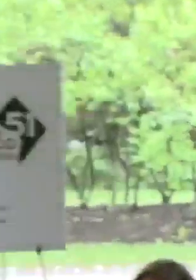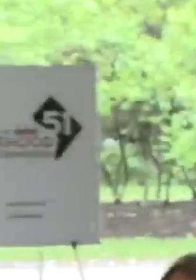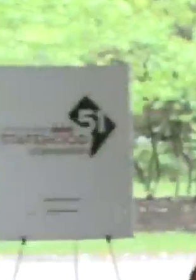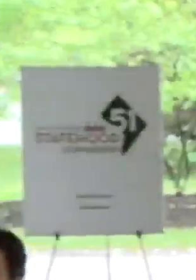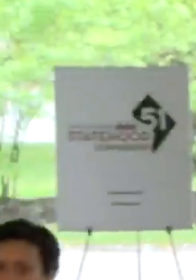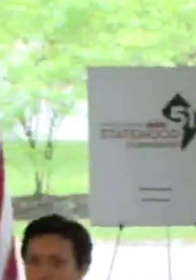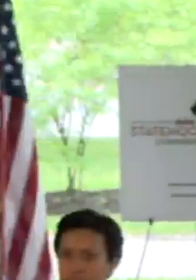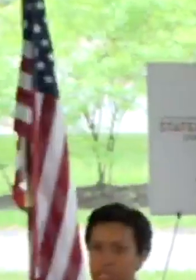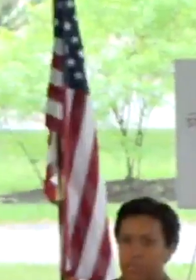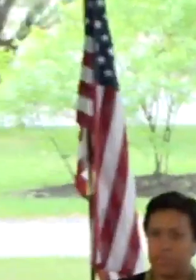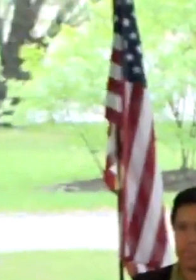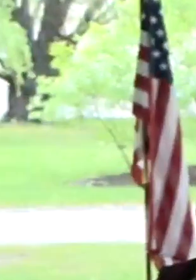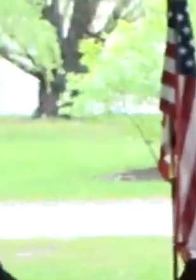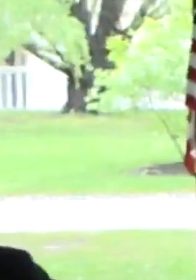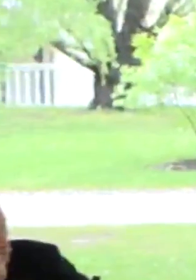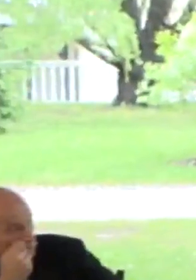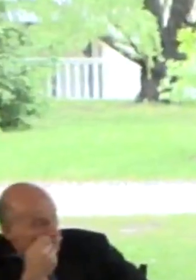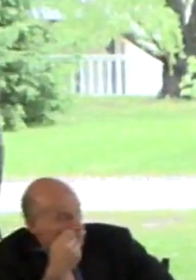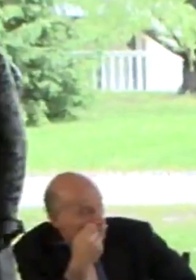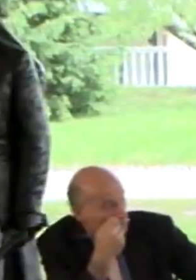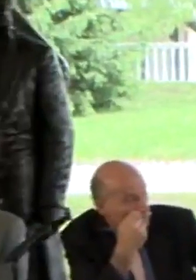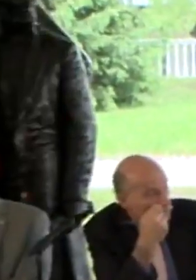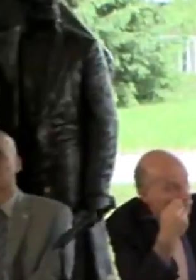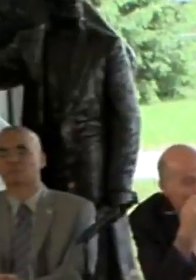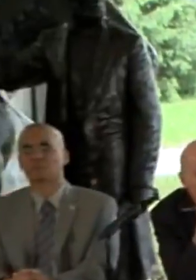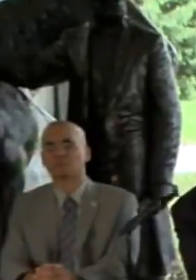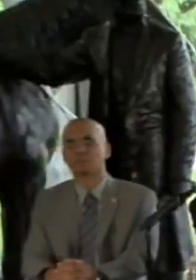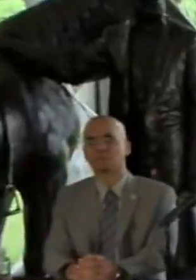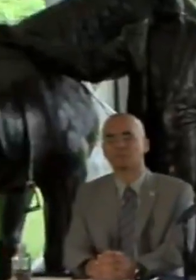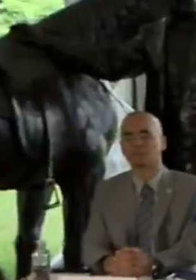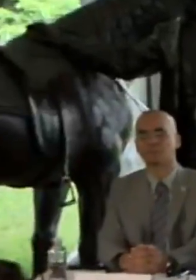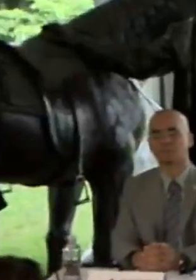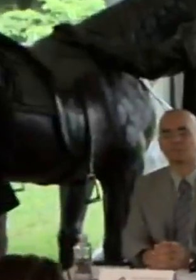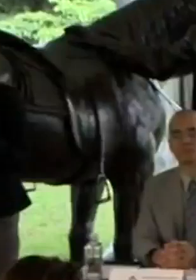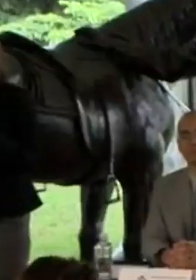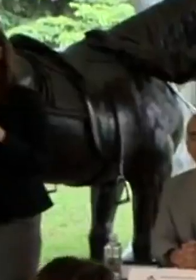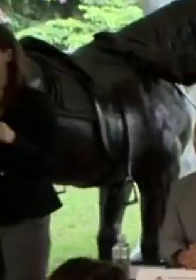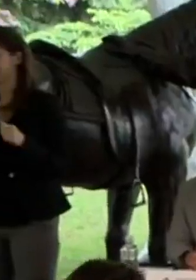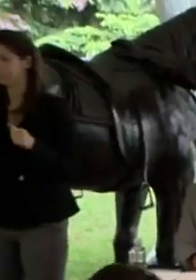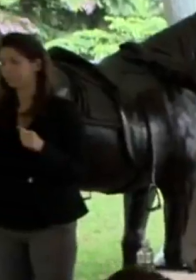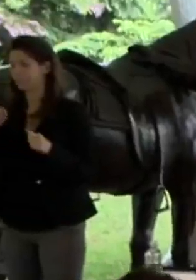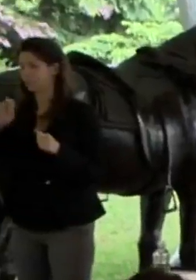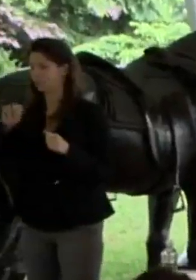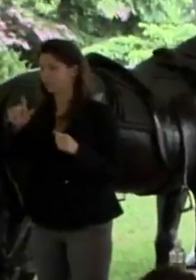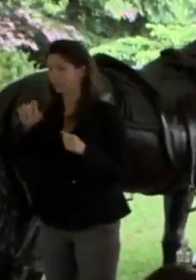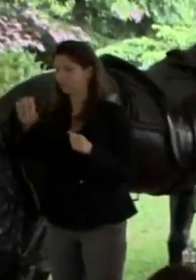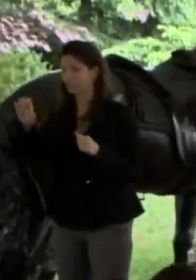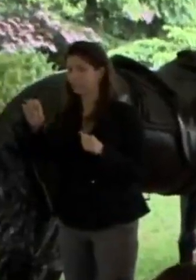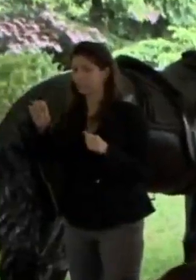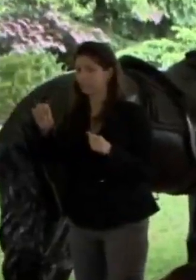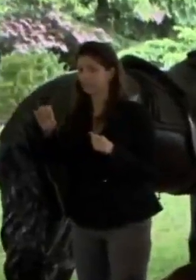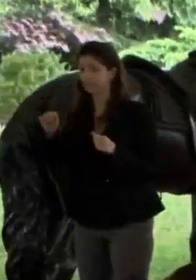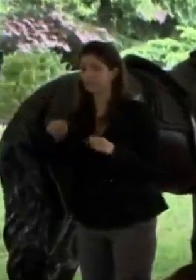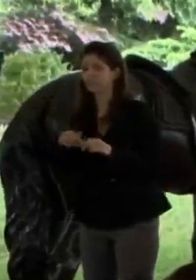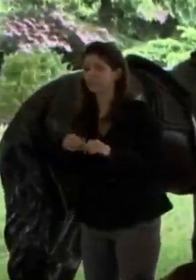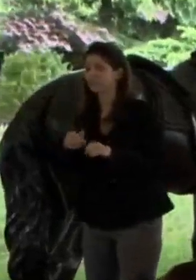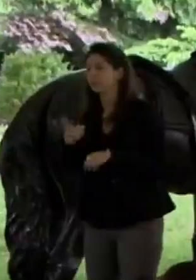IT MAY WELL BE THAT THAT WILL BE ONE OF THE FIRST CHANGES THAT ARE MADE. LEE?